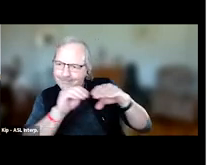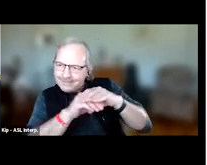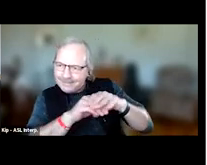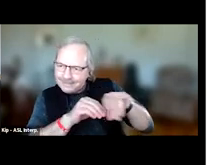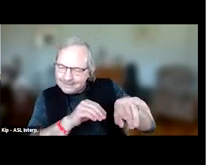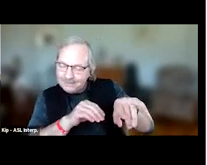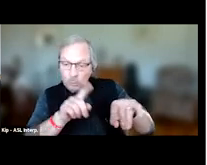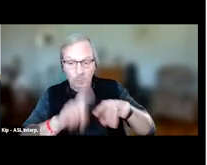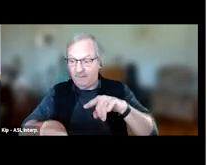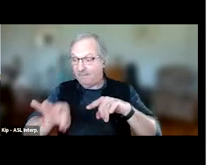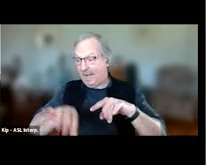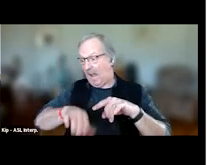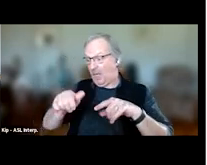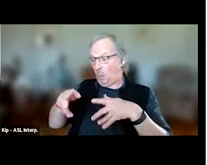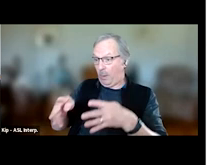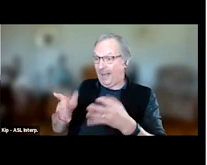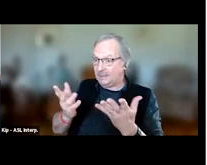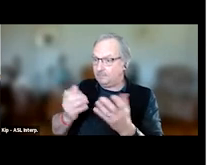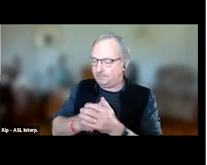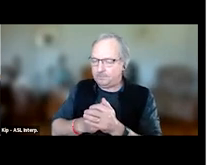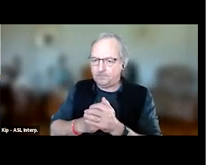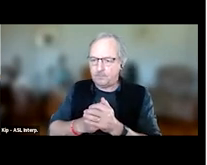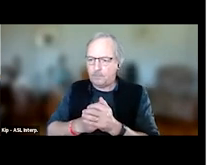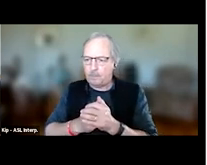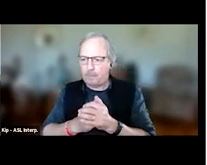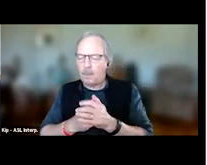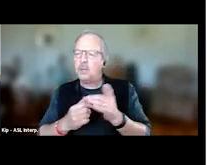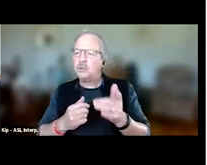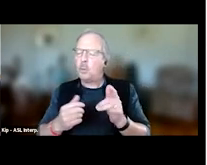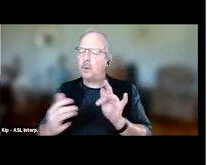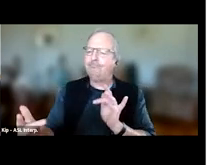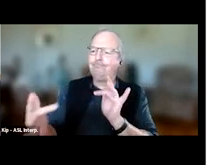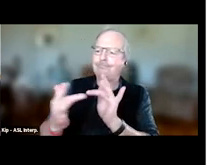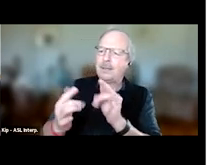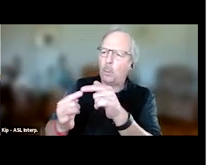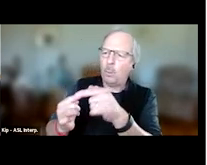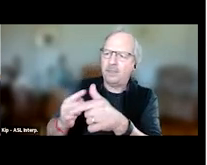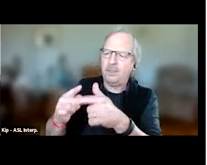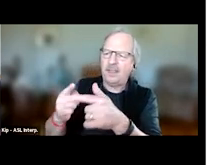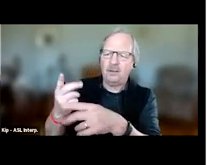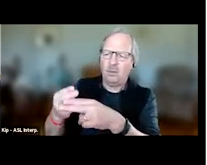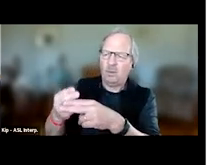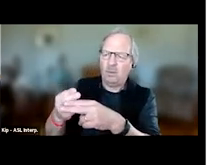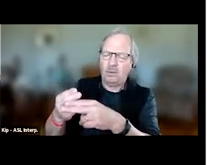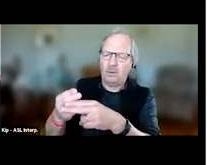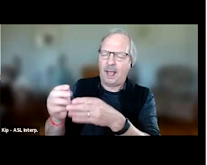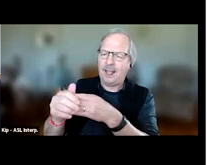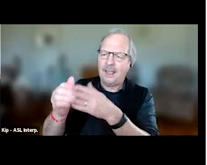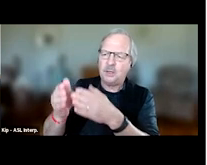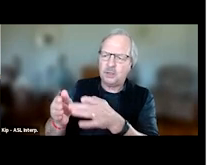And so around that time we were put in touch with the then local leadership at the security office